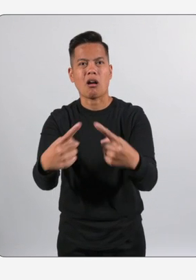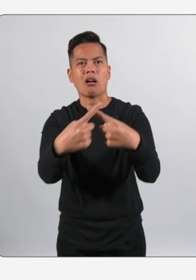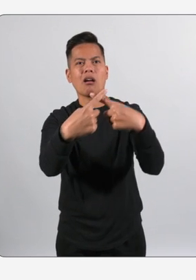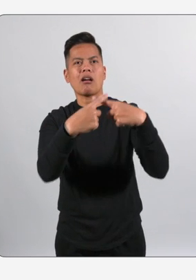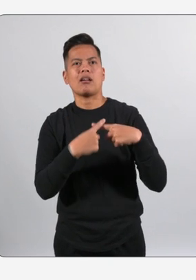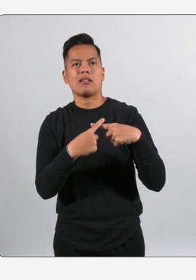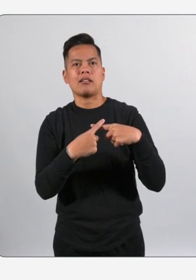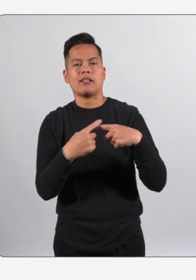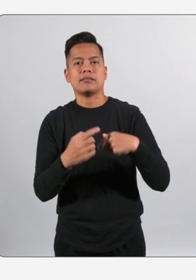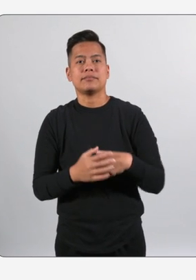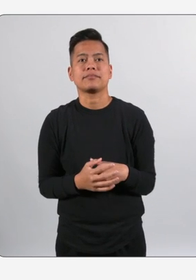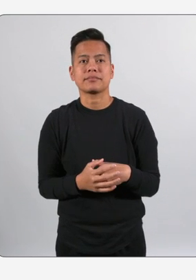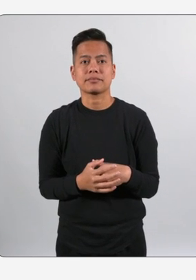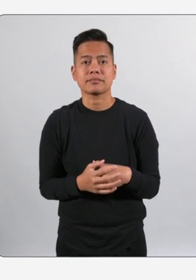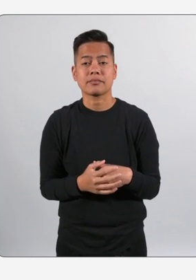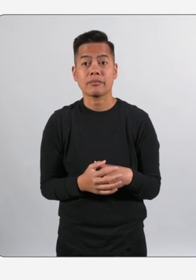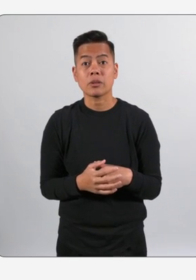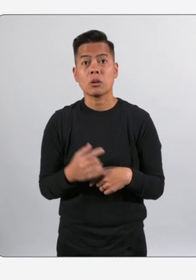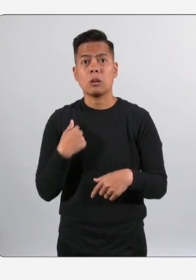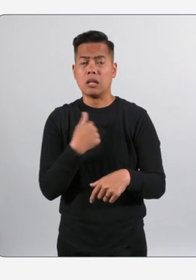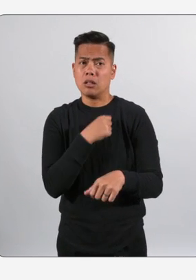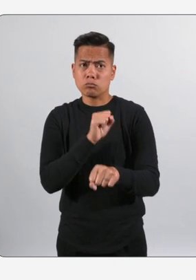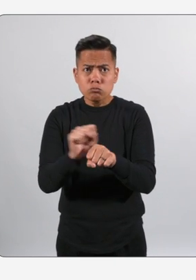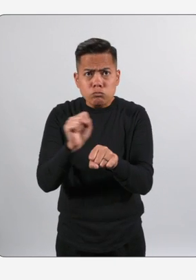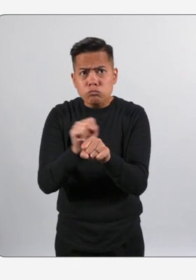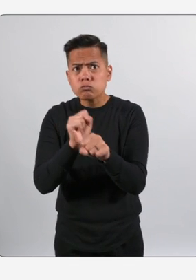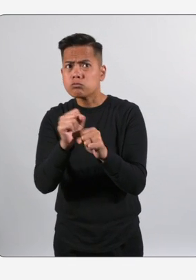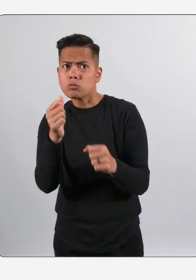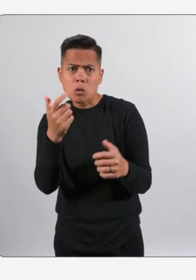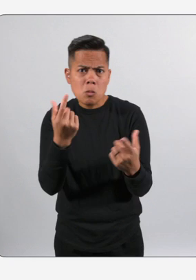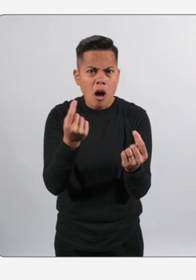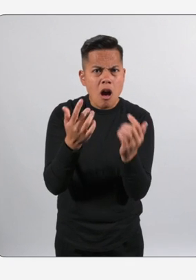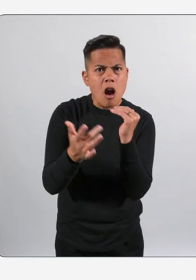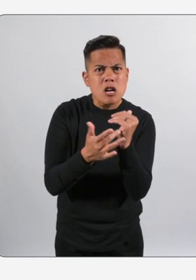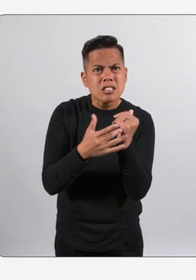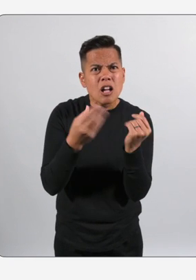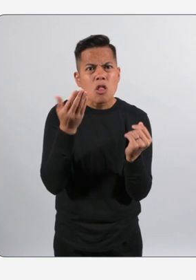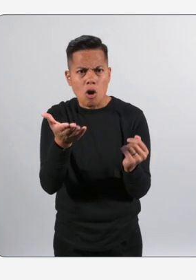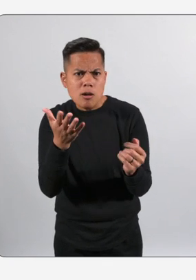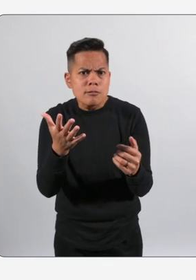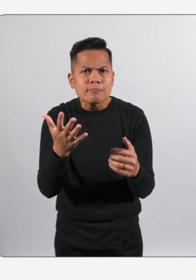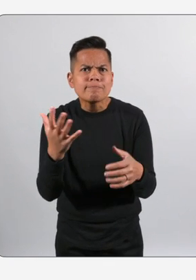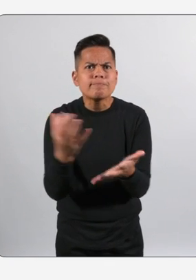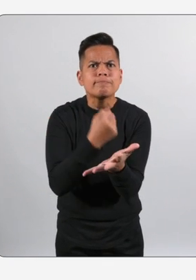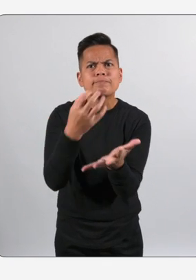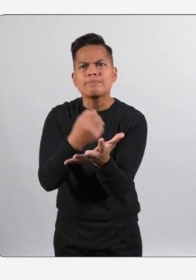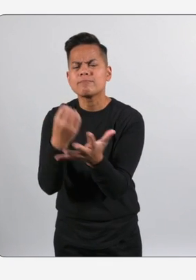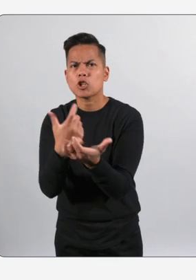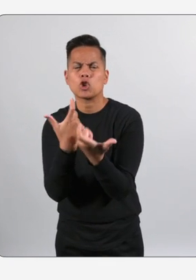But even as we work through how to make the most of this technology, multiple macro challenges, from inflation